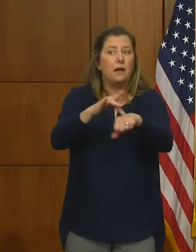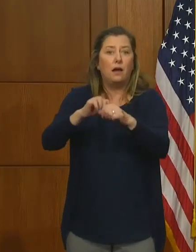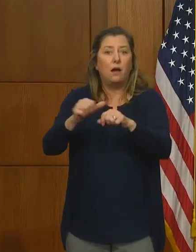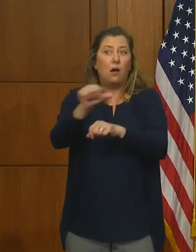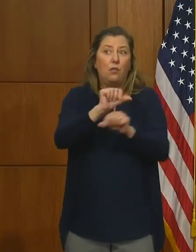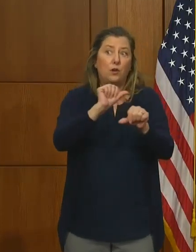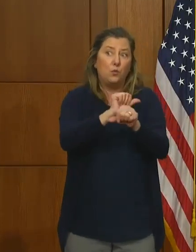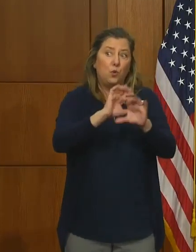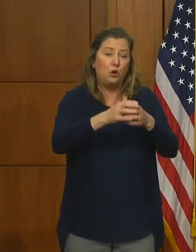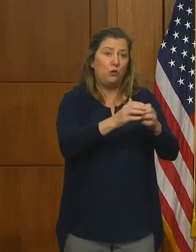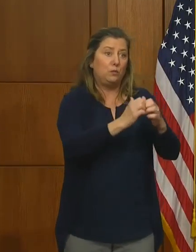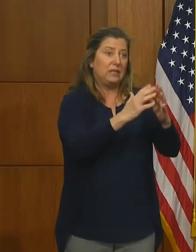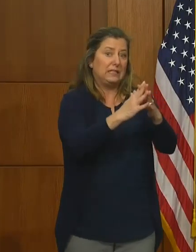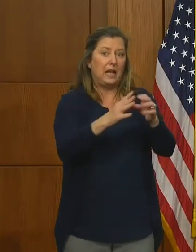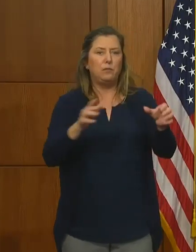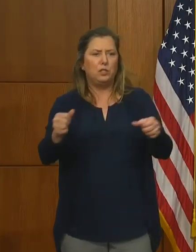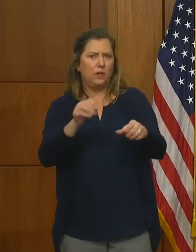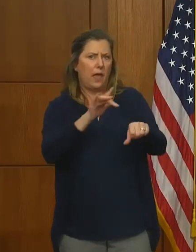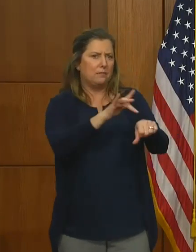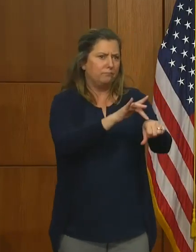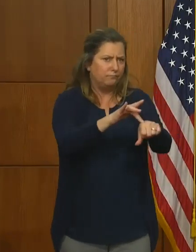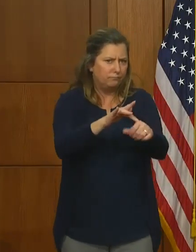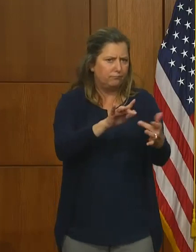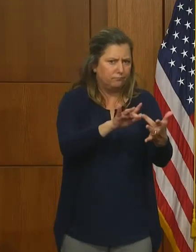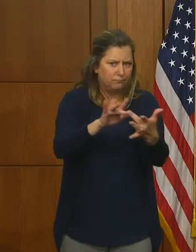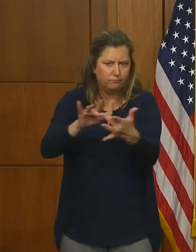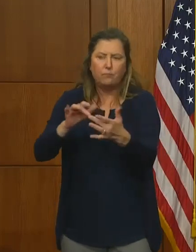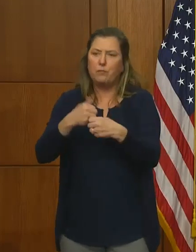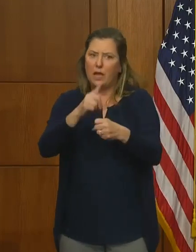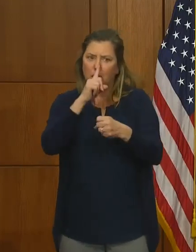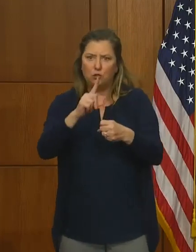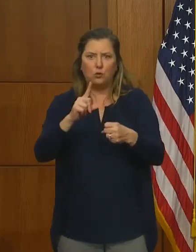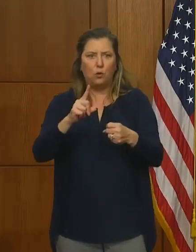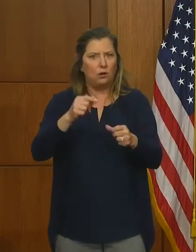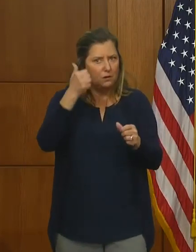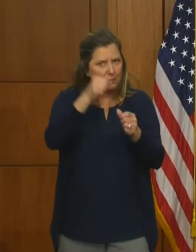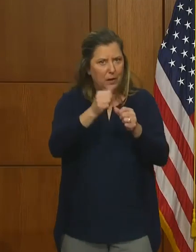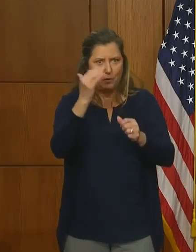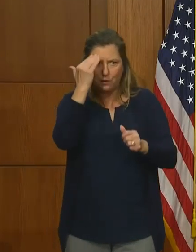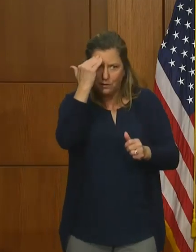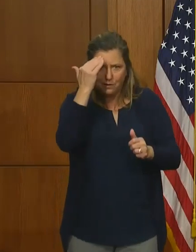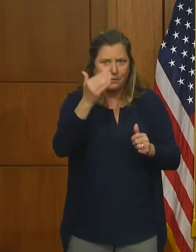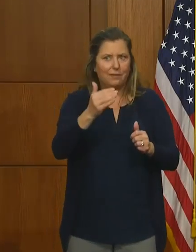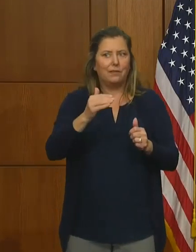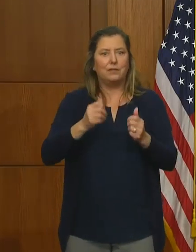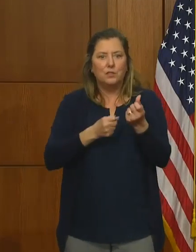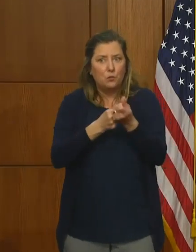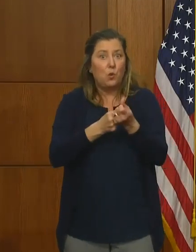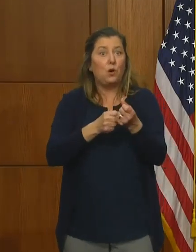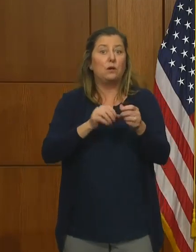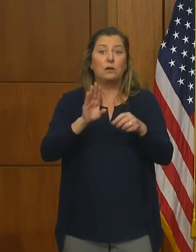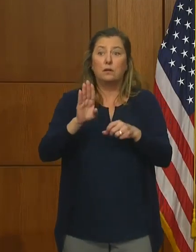EACH OF THE DIFFERENT WORK GROUPS THAT HAVE ALREADY BEEN ESTABLISHED TO ENSURE THAT EQUITY STAYS AT THE FOREFRONT